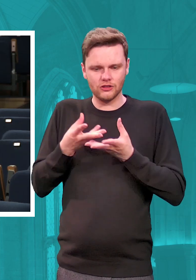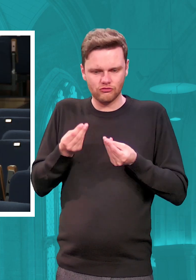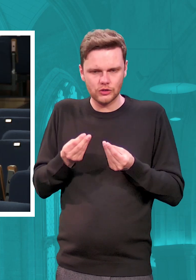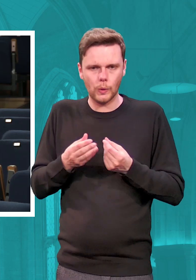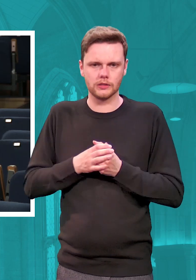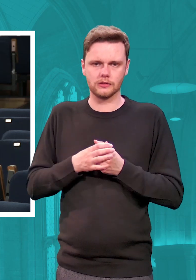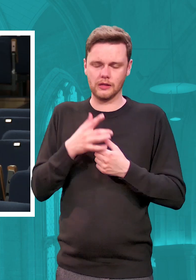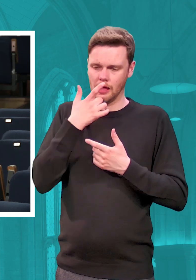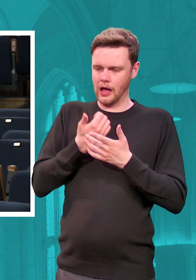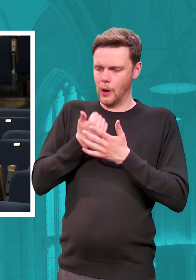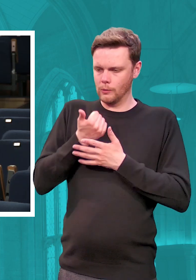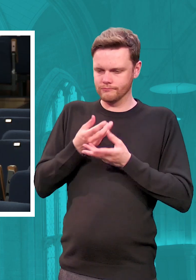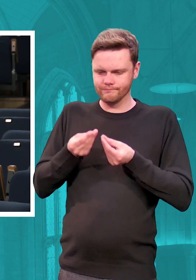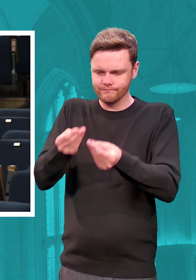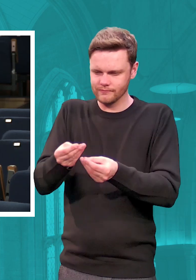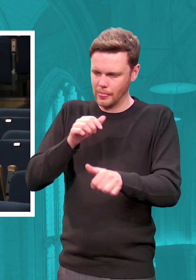the most difference to the mission of the church.